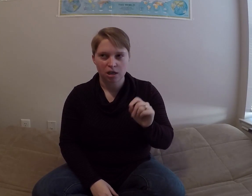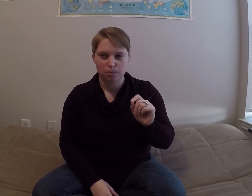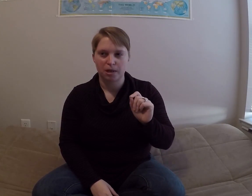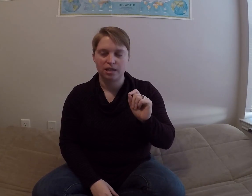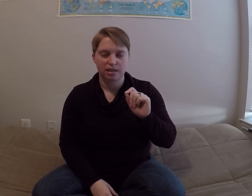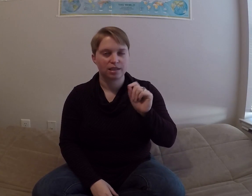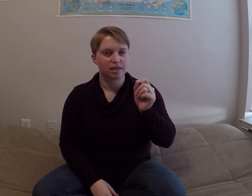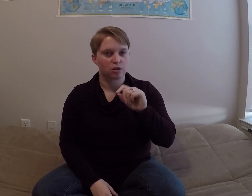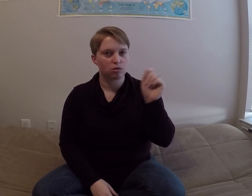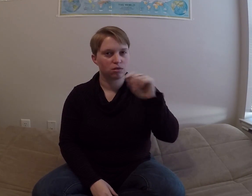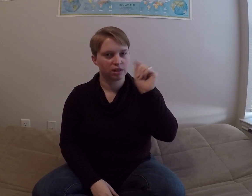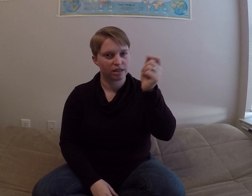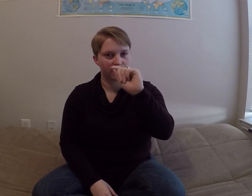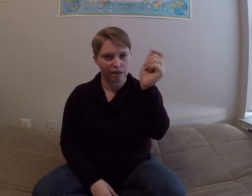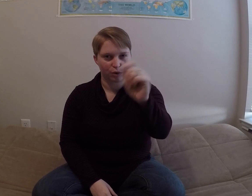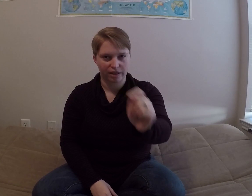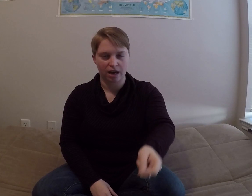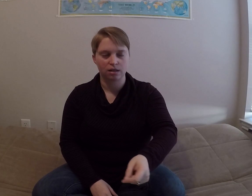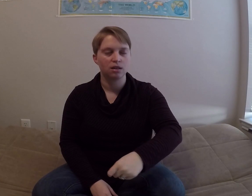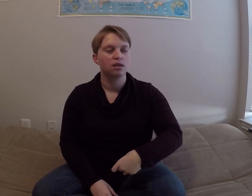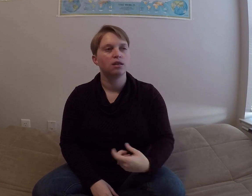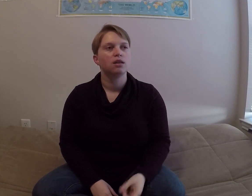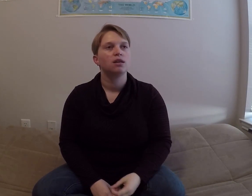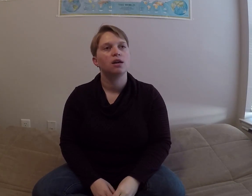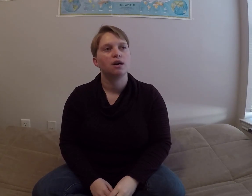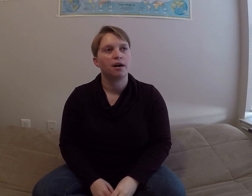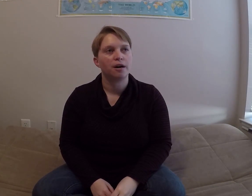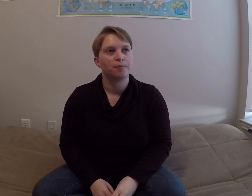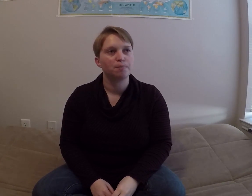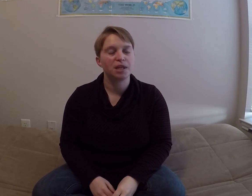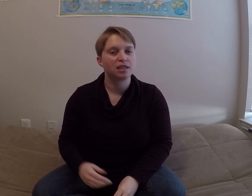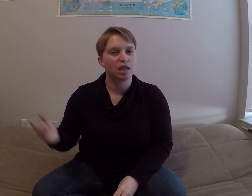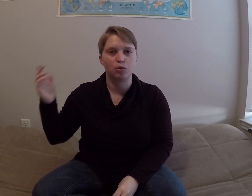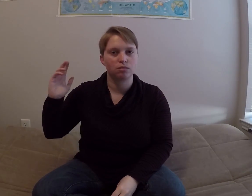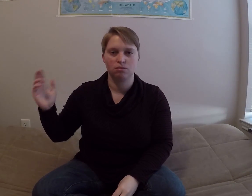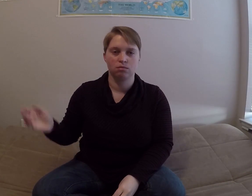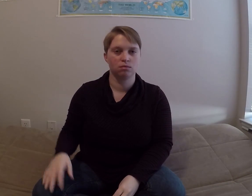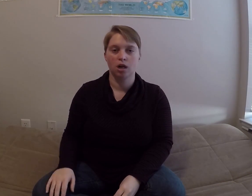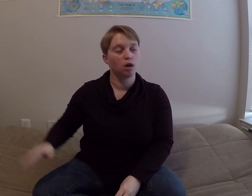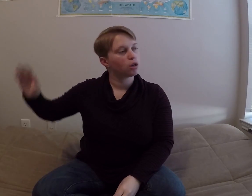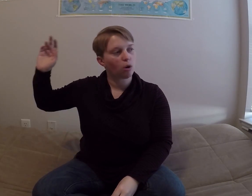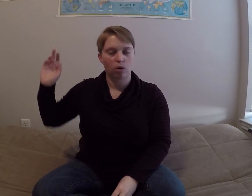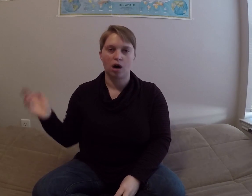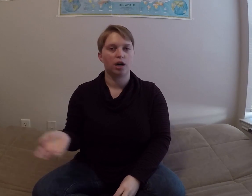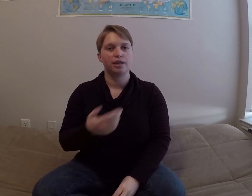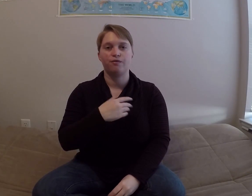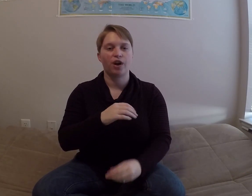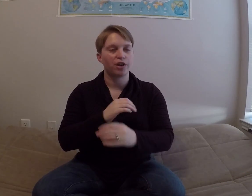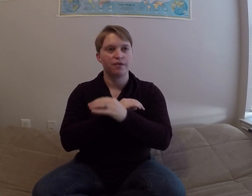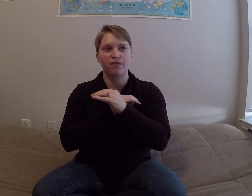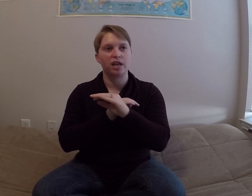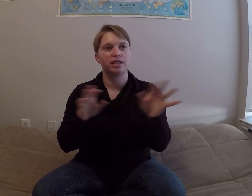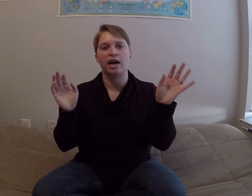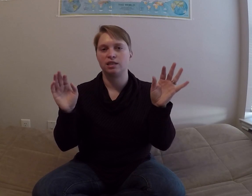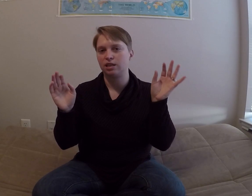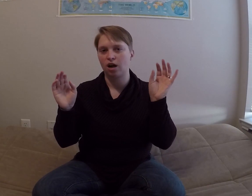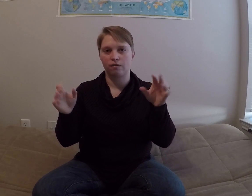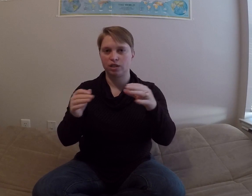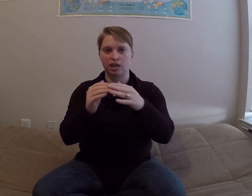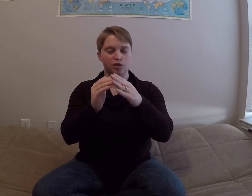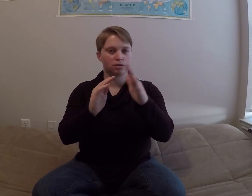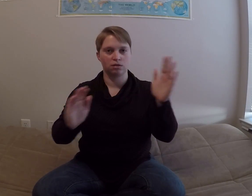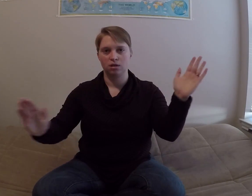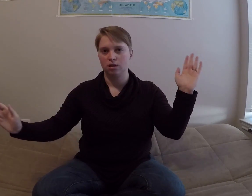My husband is still dealing with that because he would go on in very fantastic conversation,